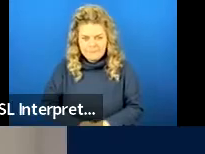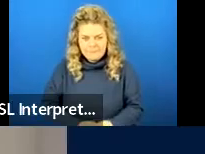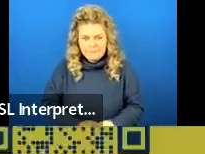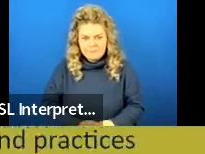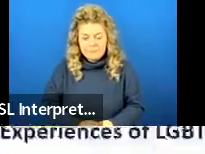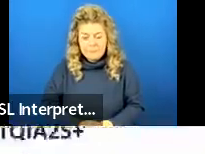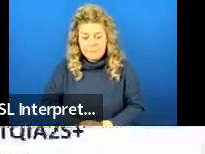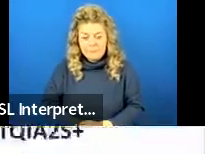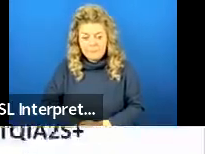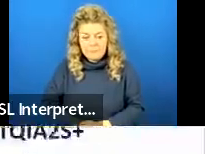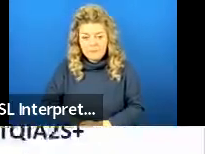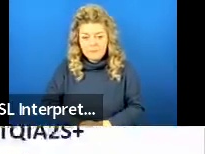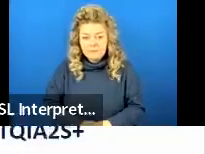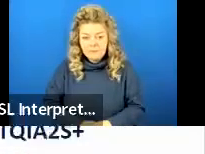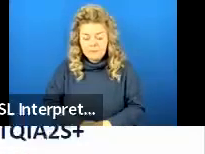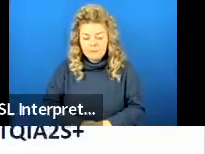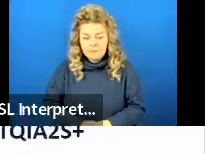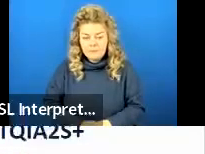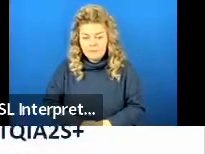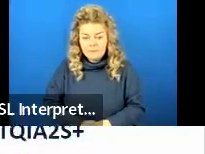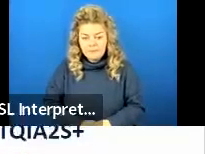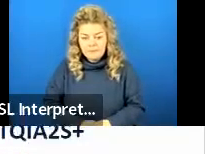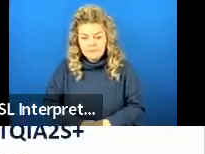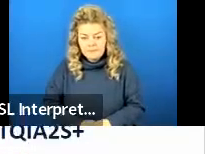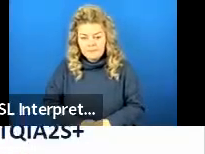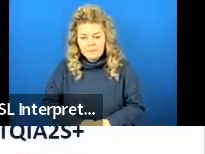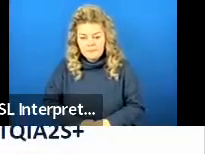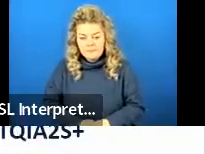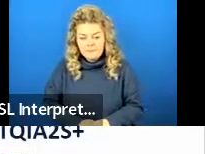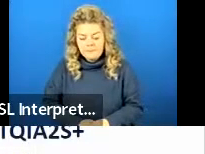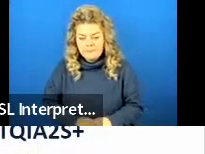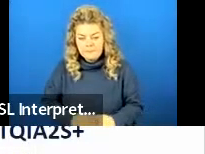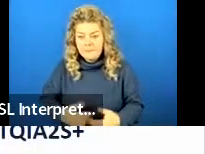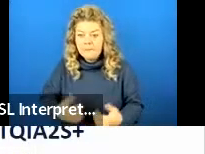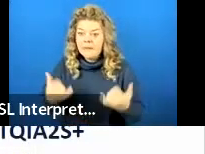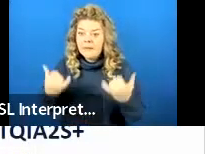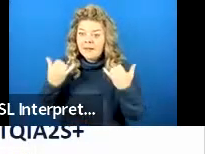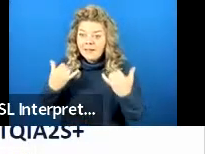The Now onto process.